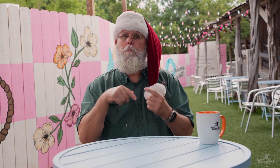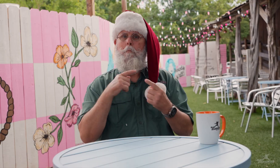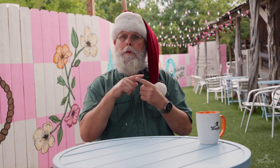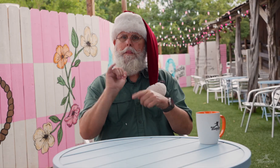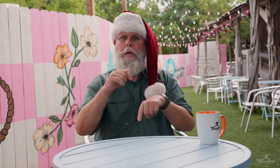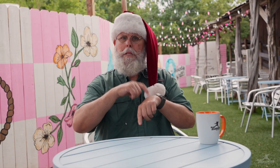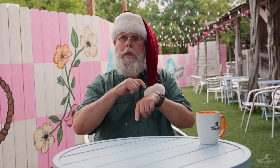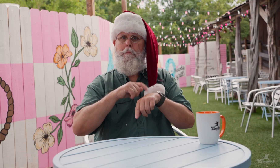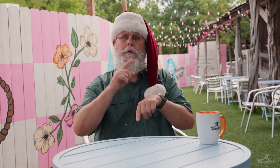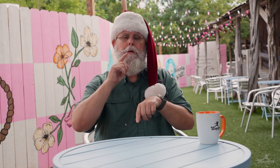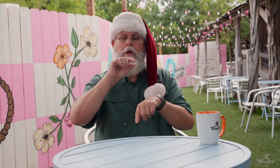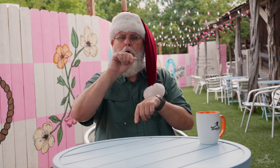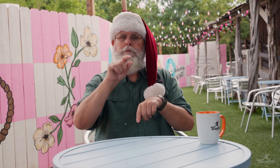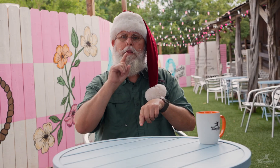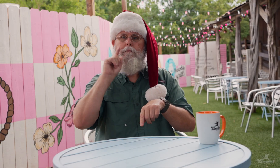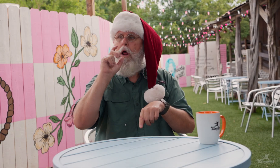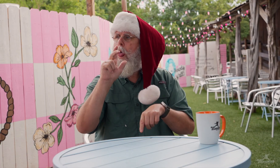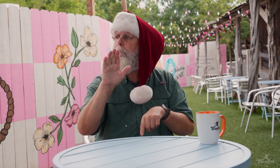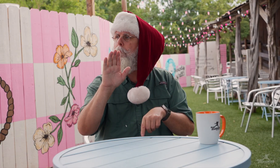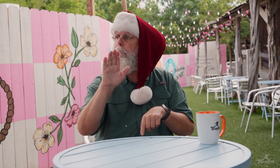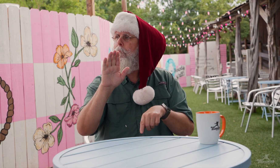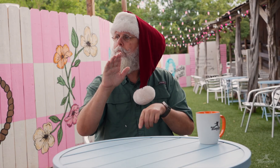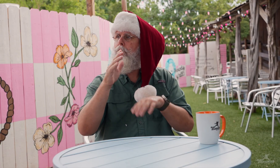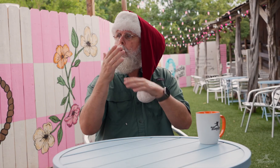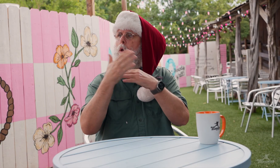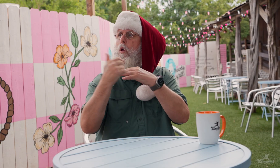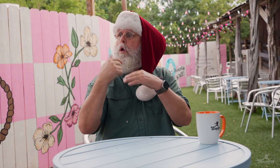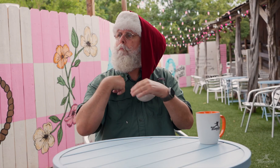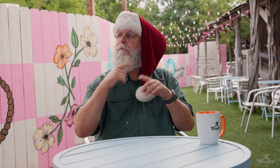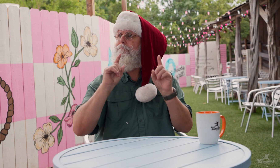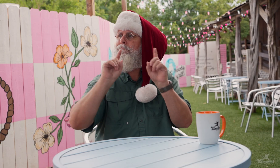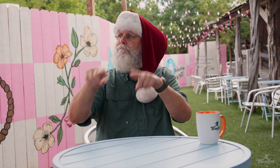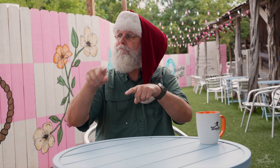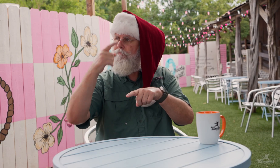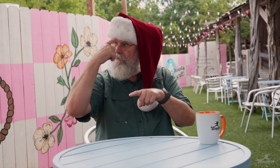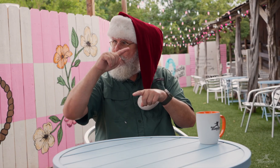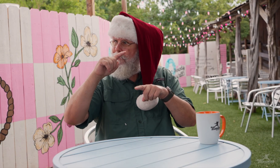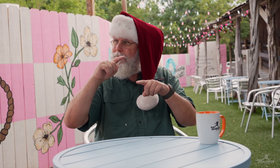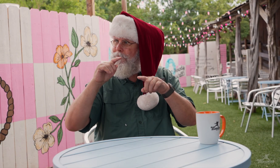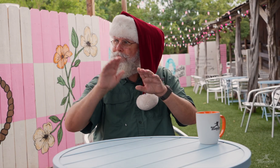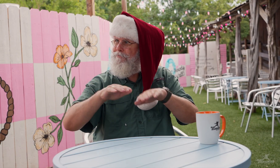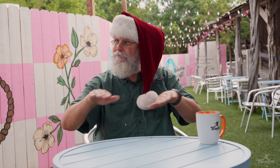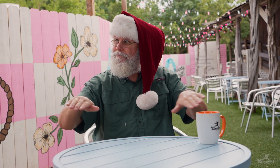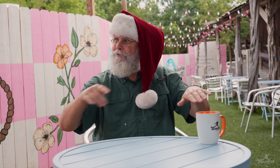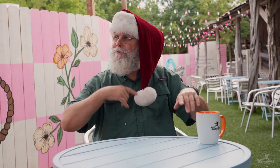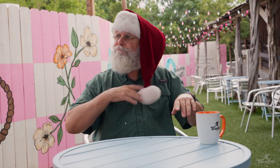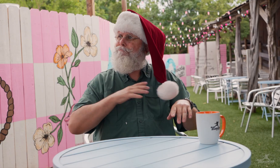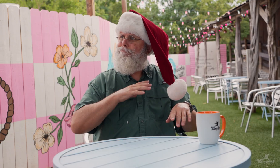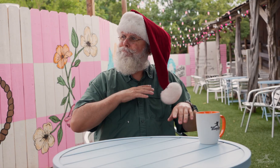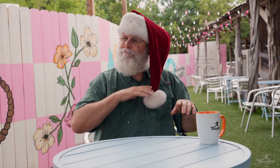It started at the Austin Deaf Club They had me come out for an event for Deaf Children